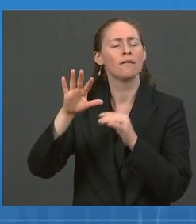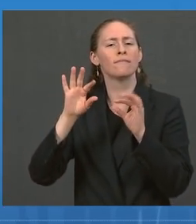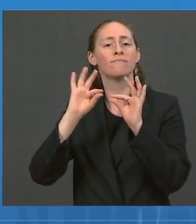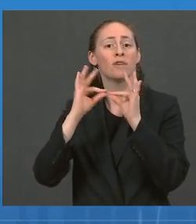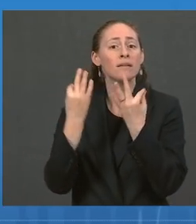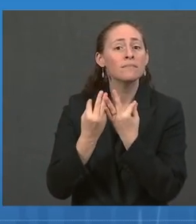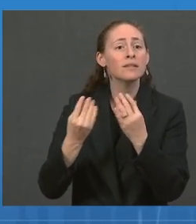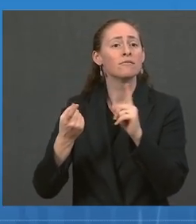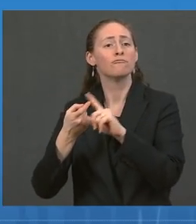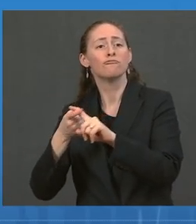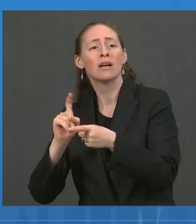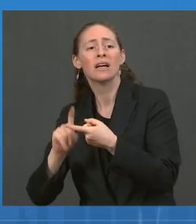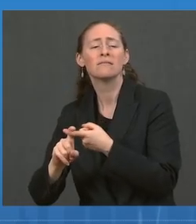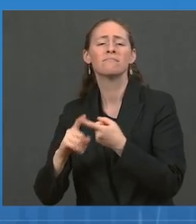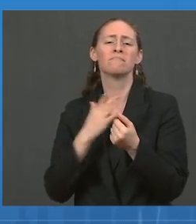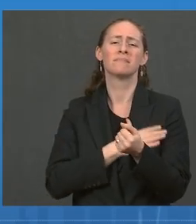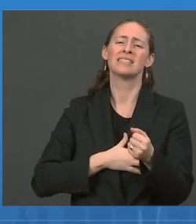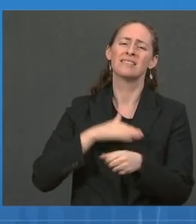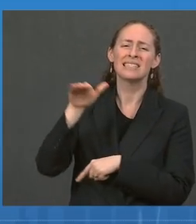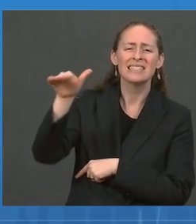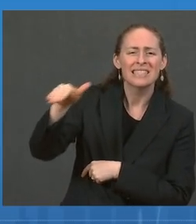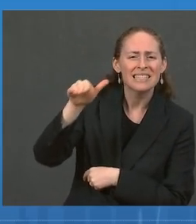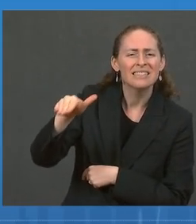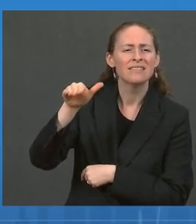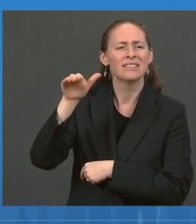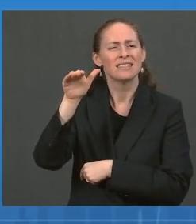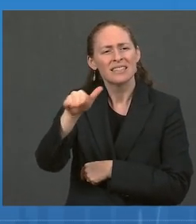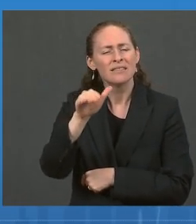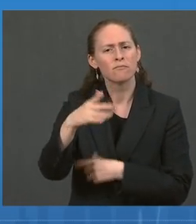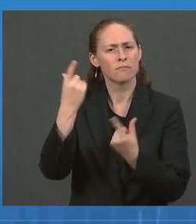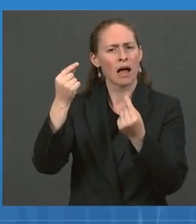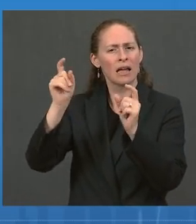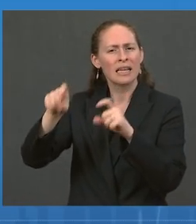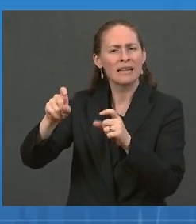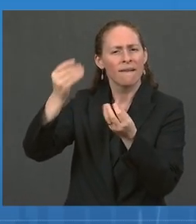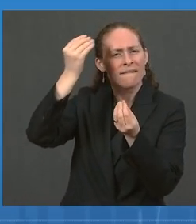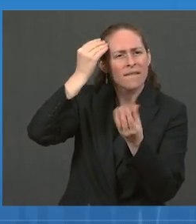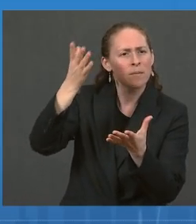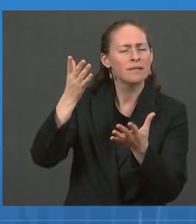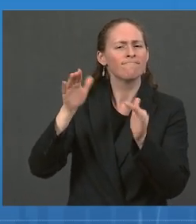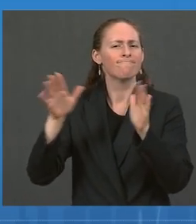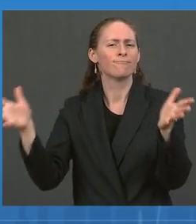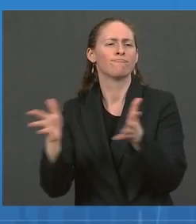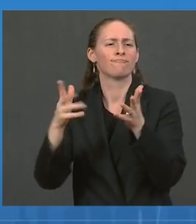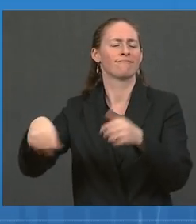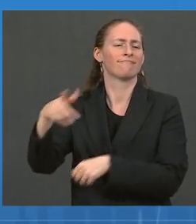please assist in providing them the resources to get there. Thank you. I'll now turn things over to Dr. Fauci.